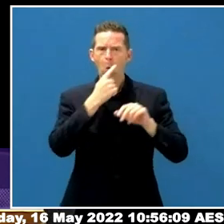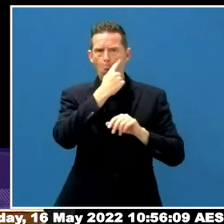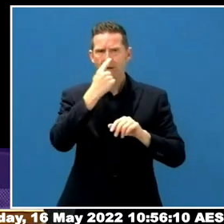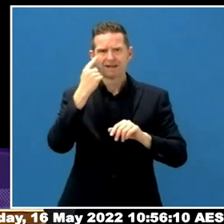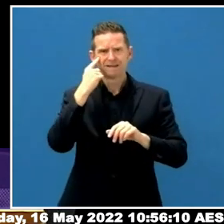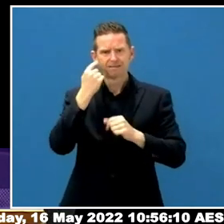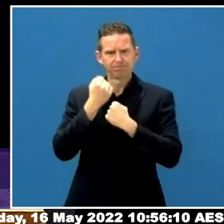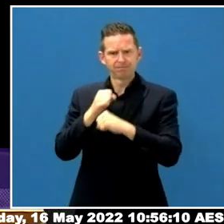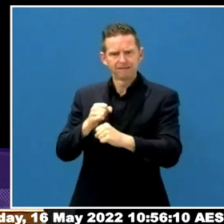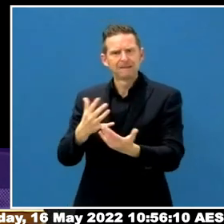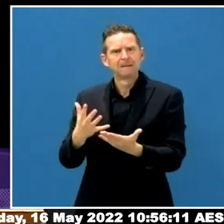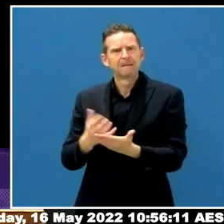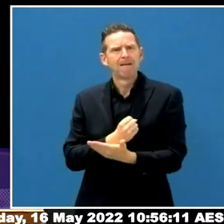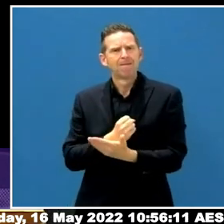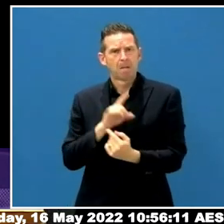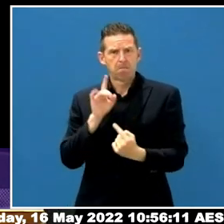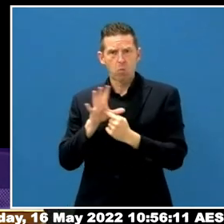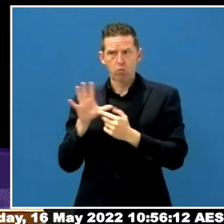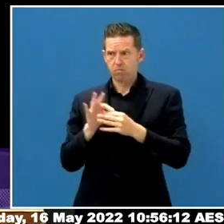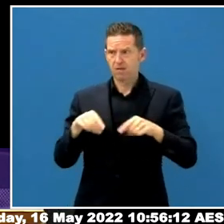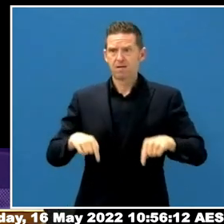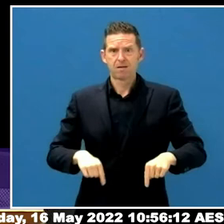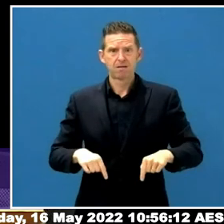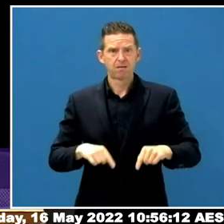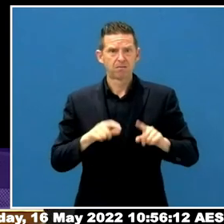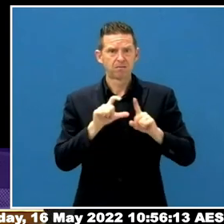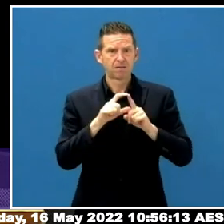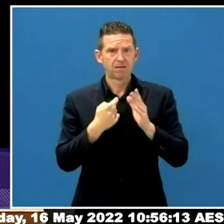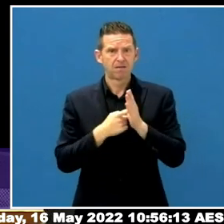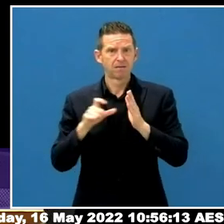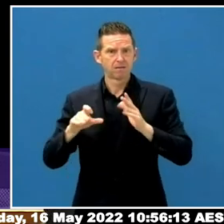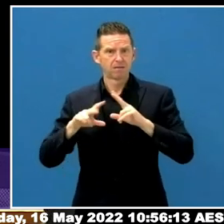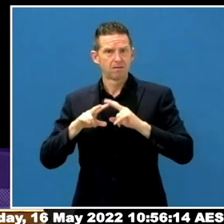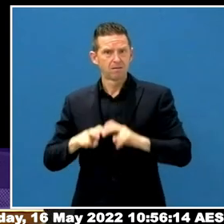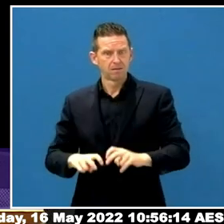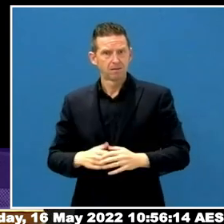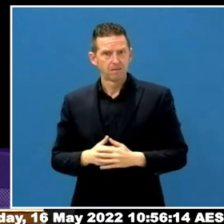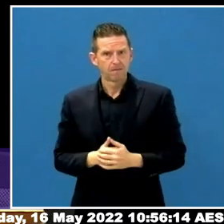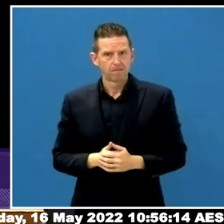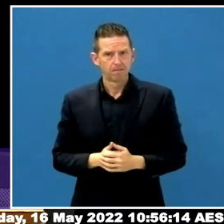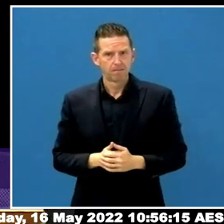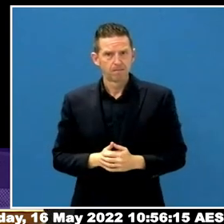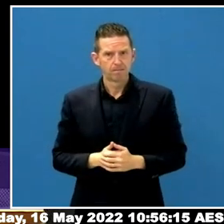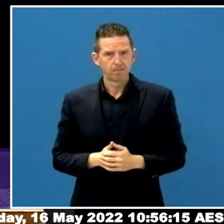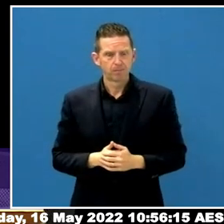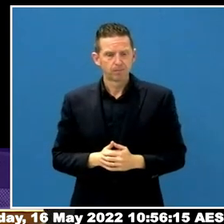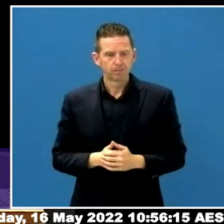Commission. I'd like to take the opportunity at this point to remind everyone following